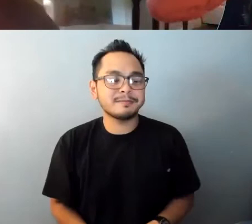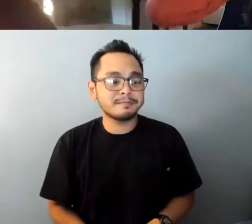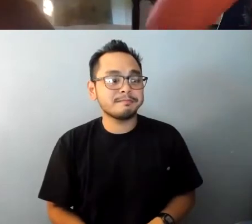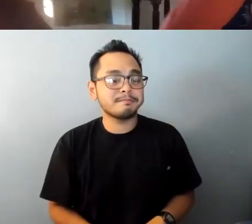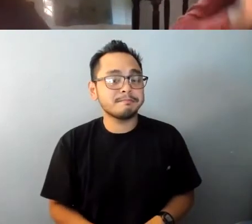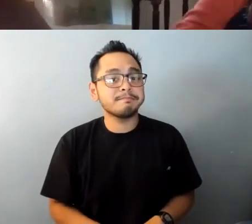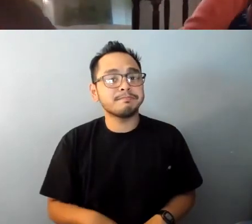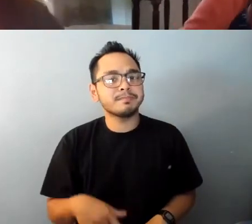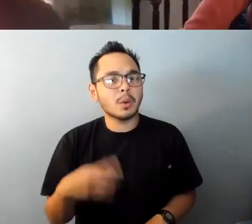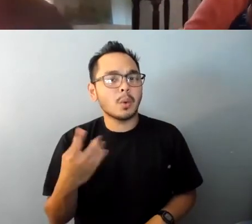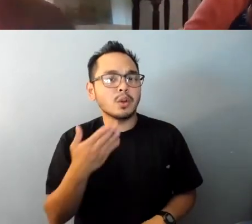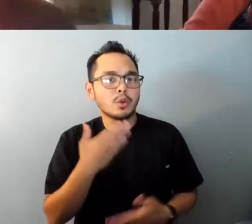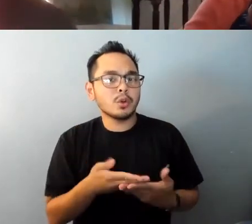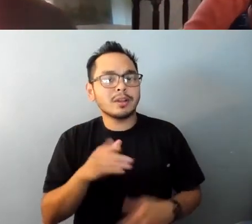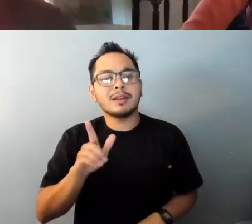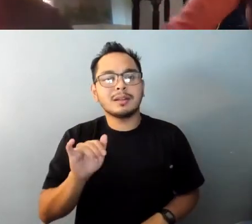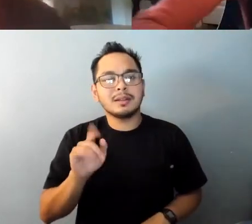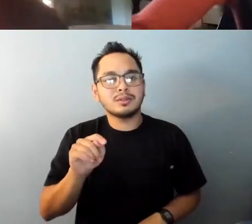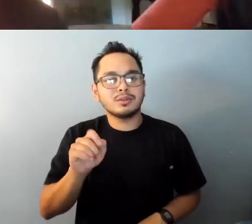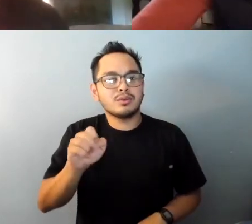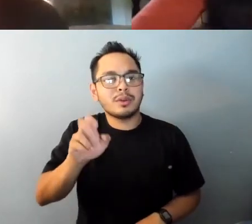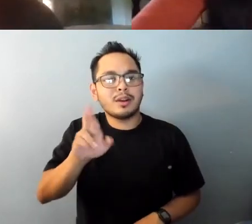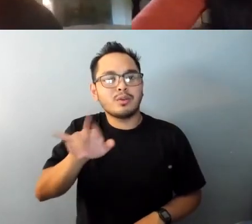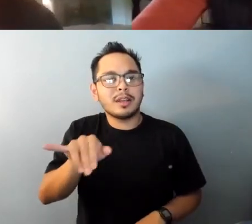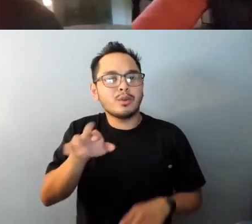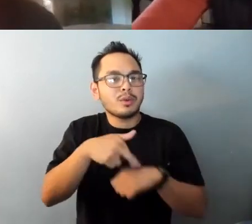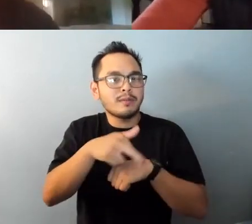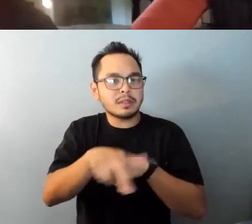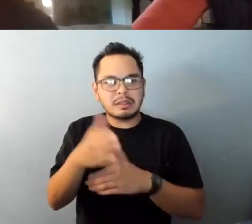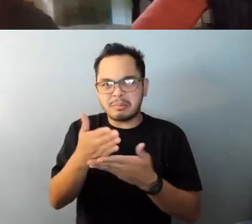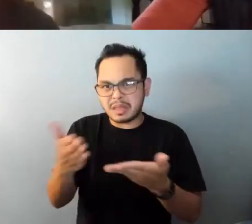question that has some references that I do not fully understand, so if you want to expand